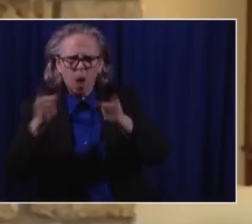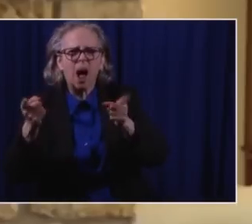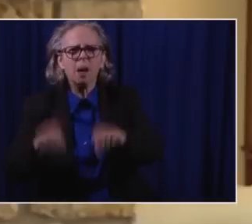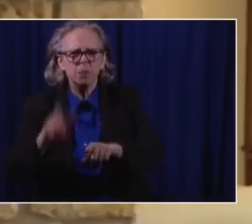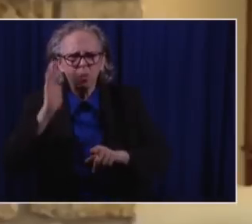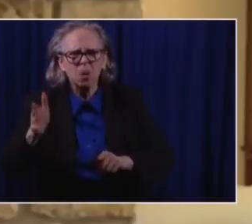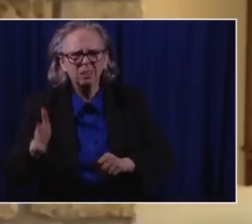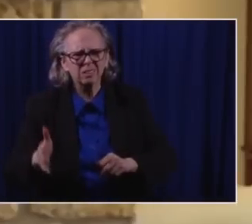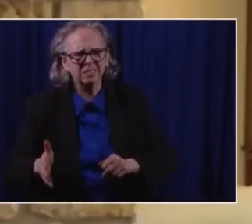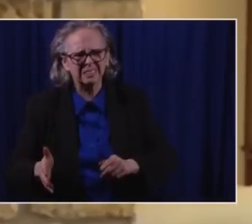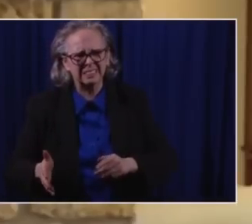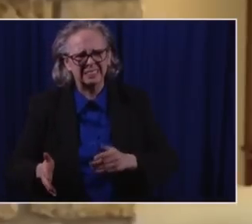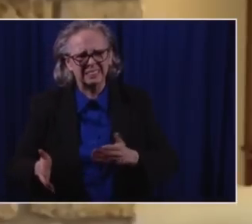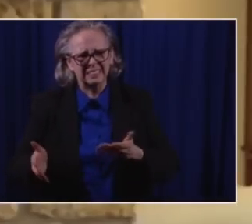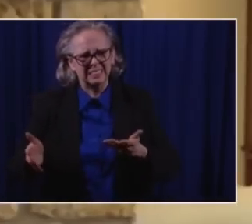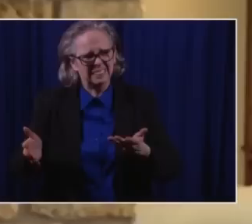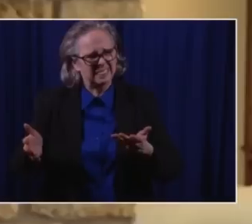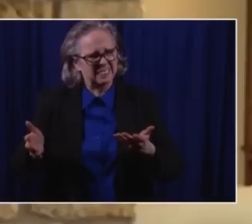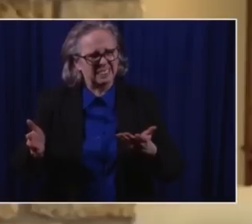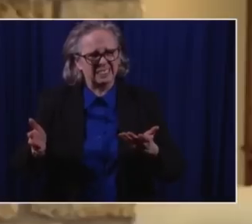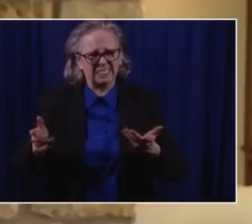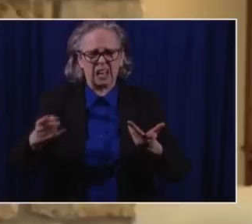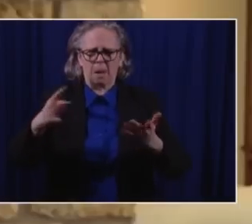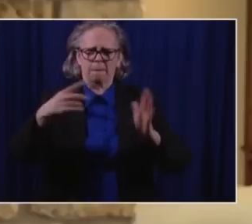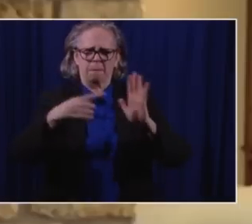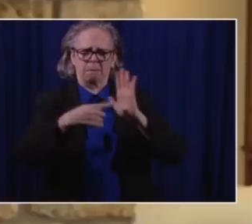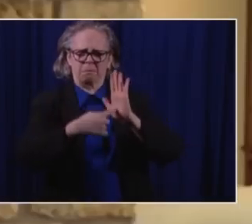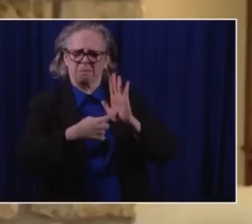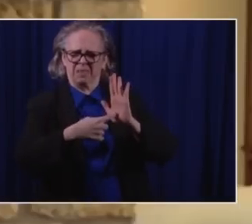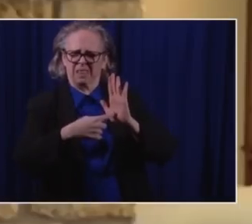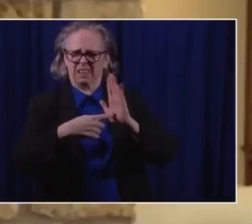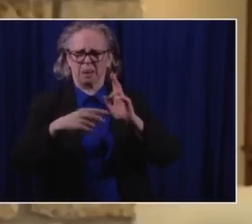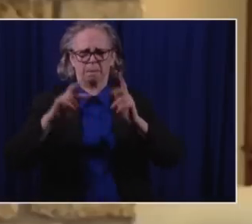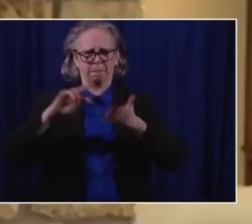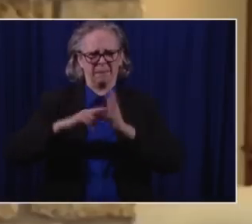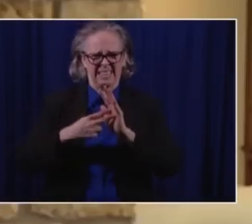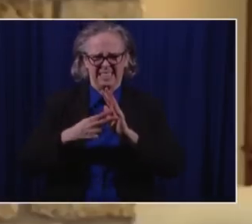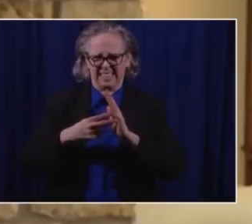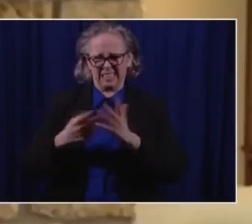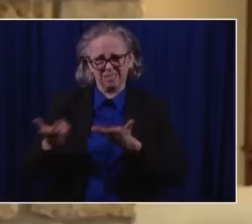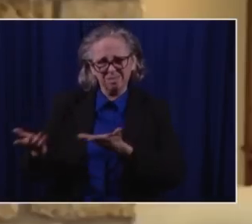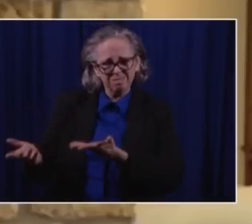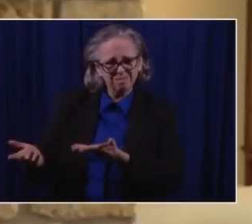And then maybe 3 weeks in 4 weeks if we don't. Turn this thing down a little bit. Anybody to come.